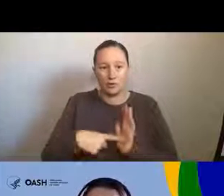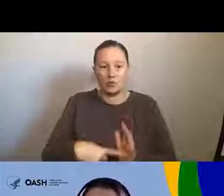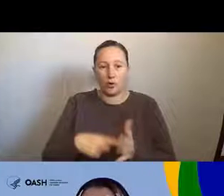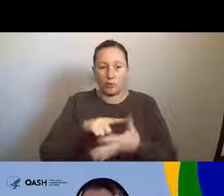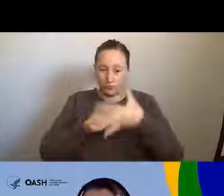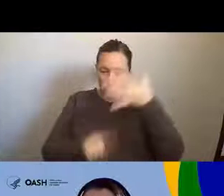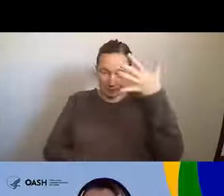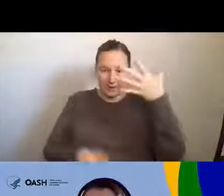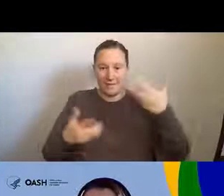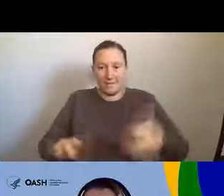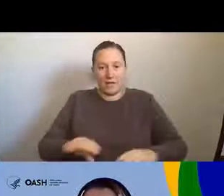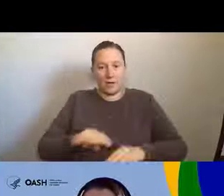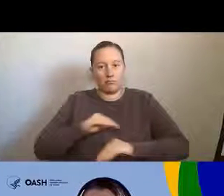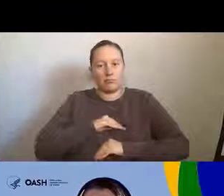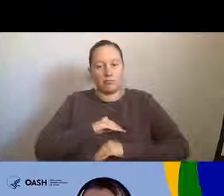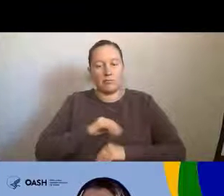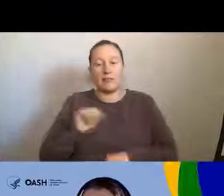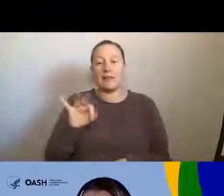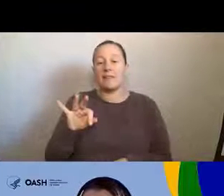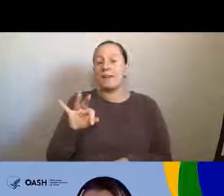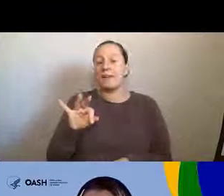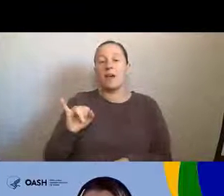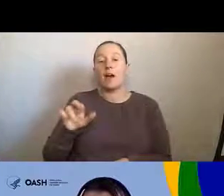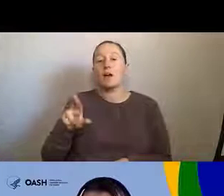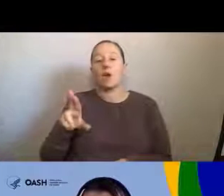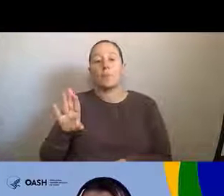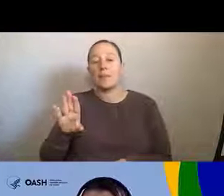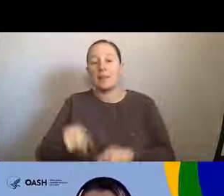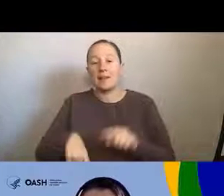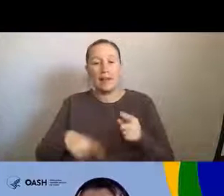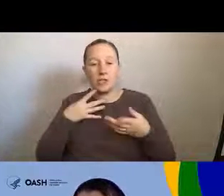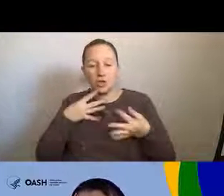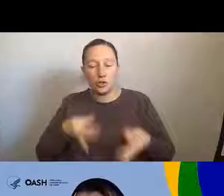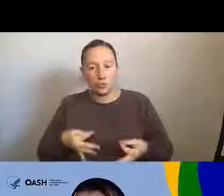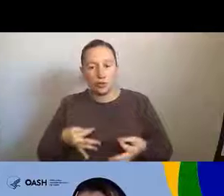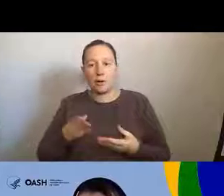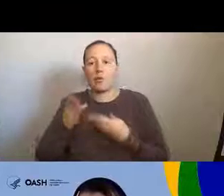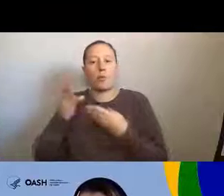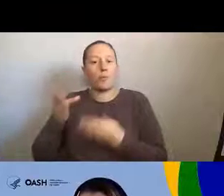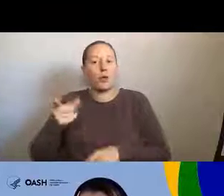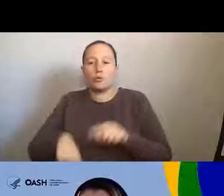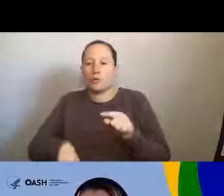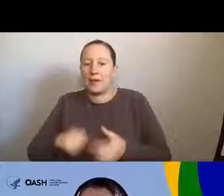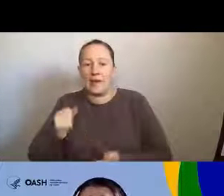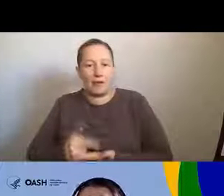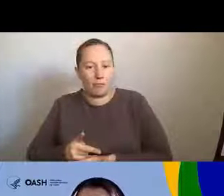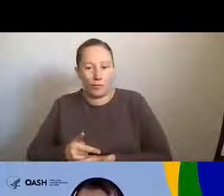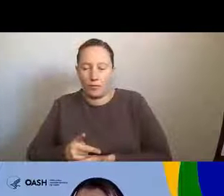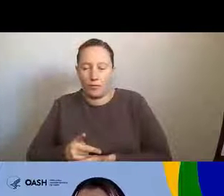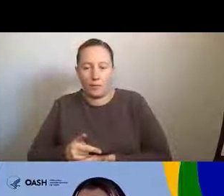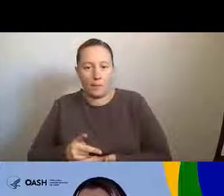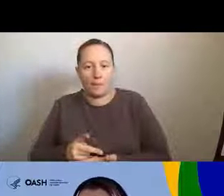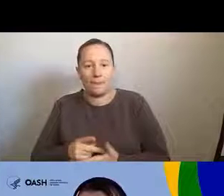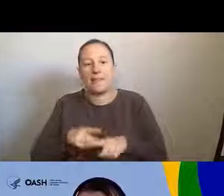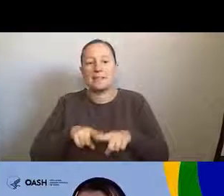This is to say that if an IRB cannot make these determinations, the proposal cannot be approved. Depending on the level of review,